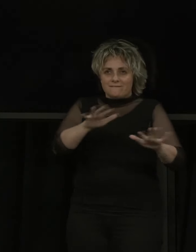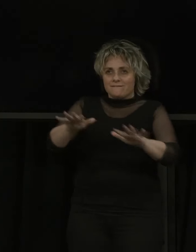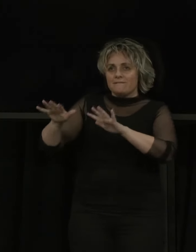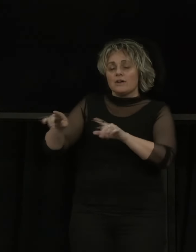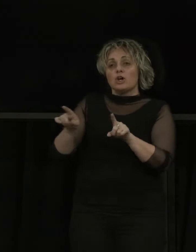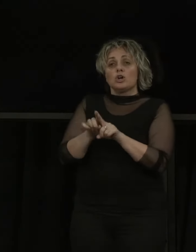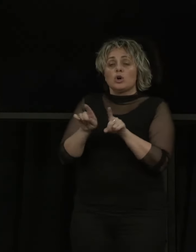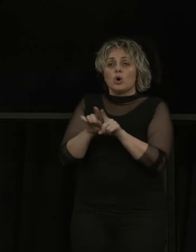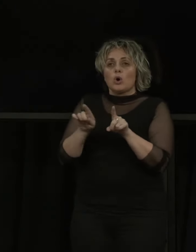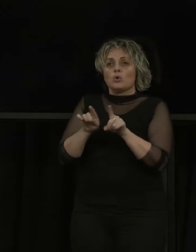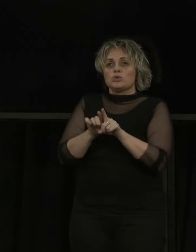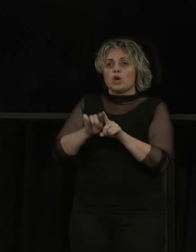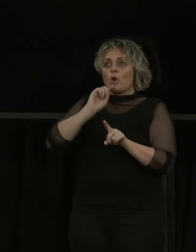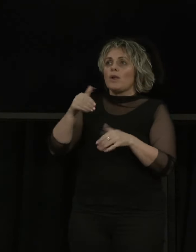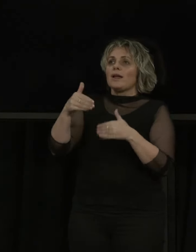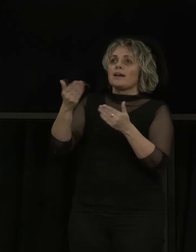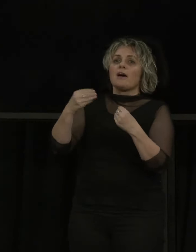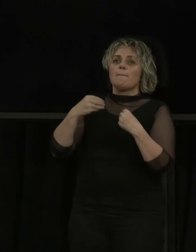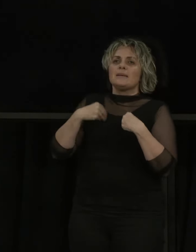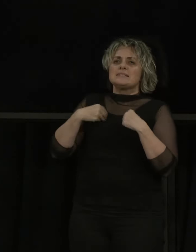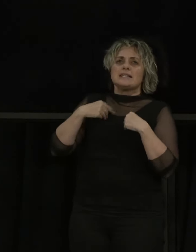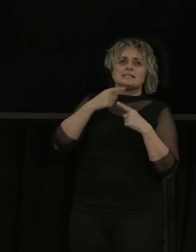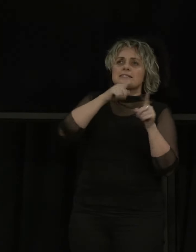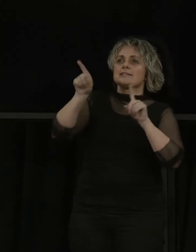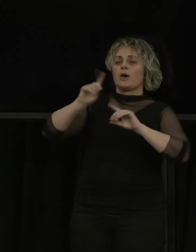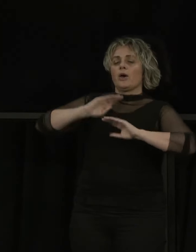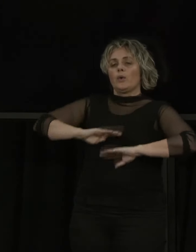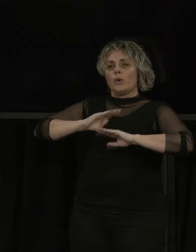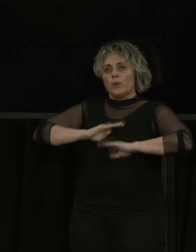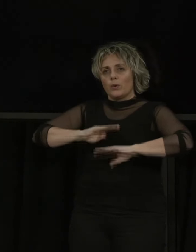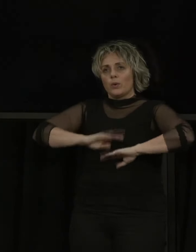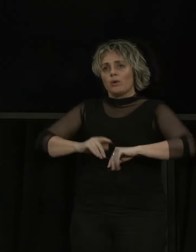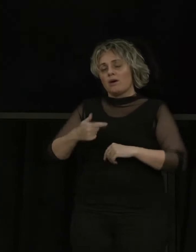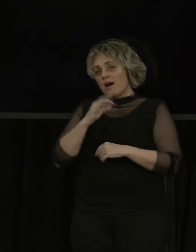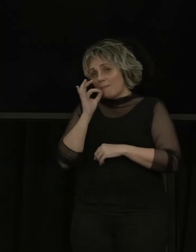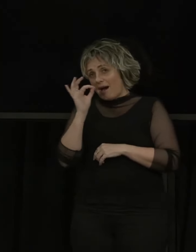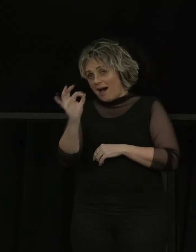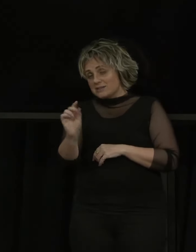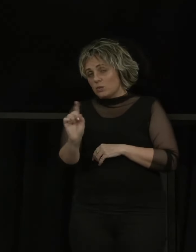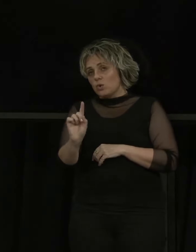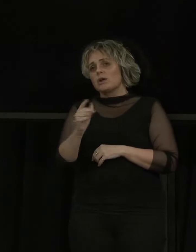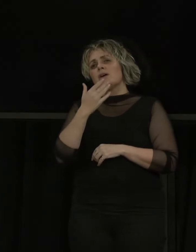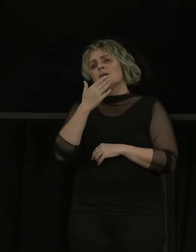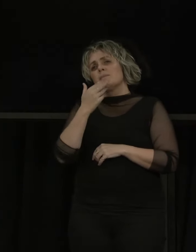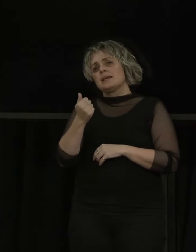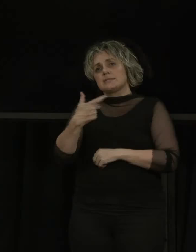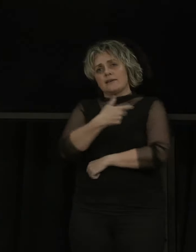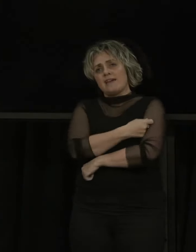It's one of the best ways we can assure that summer plans can go ahead uninterrupted, or help us to keep people safe and